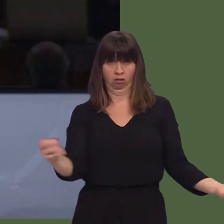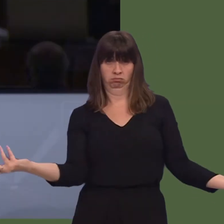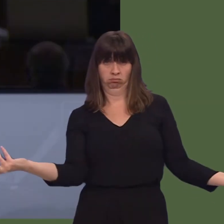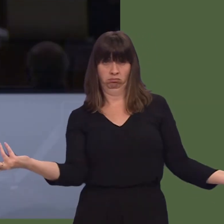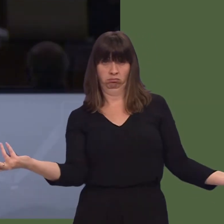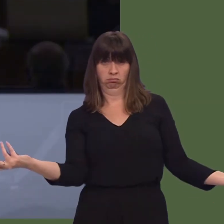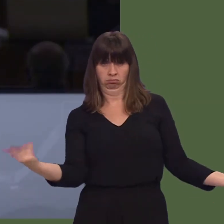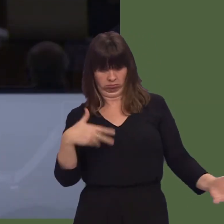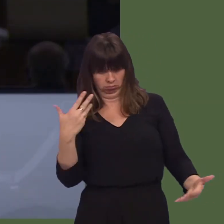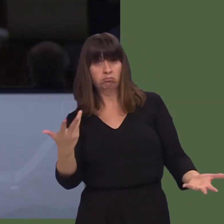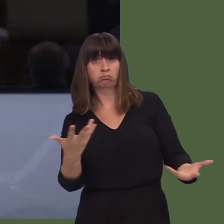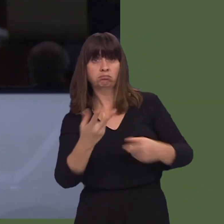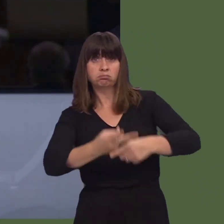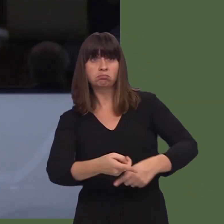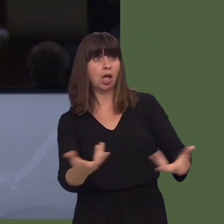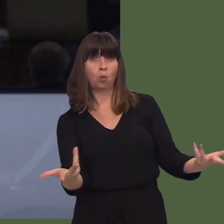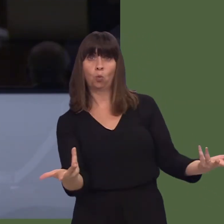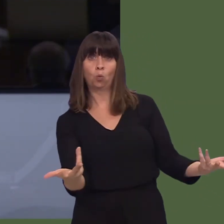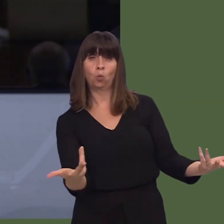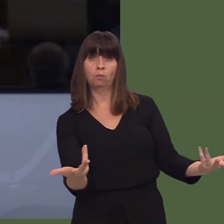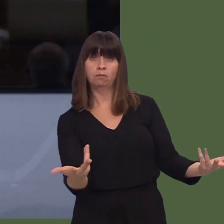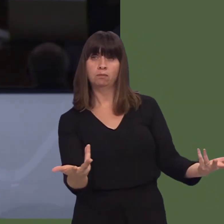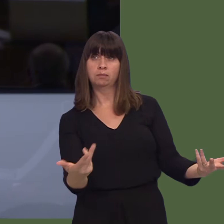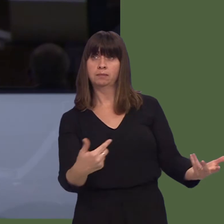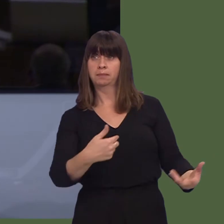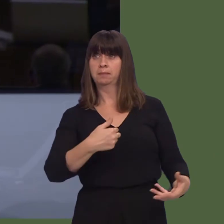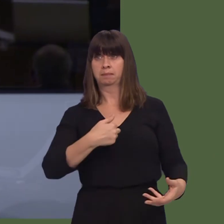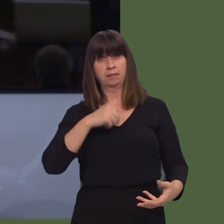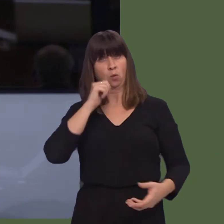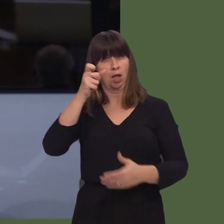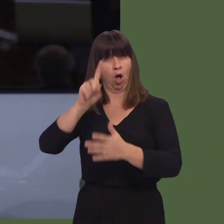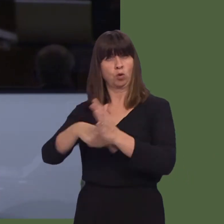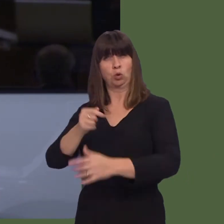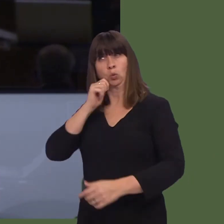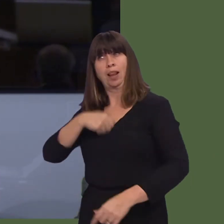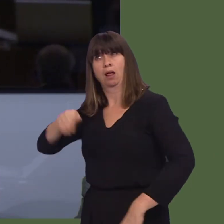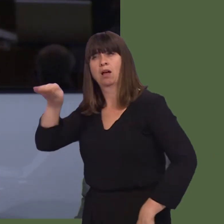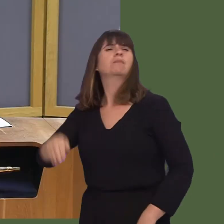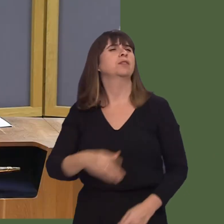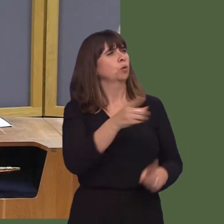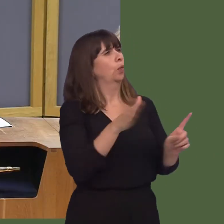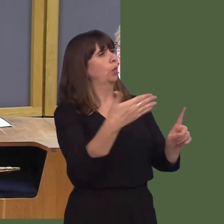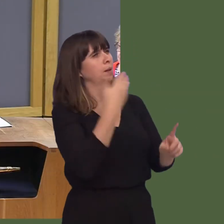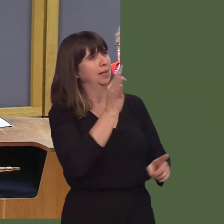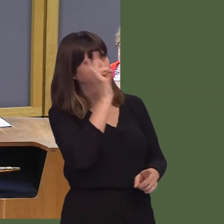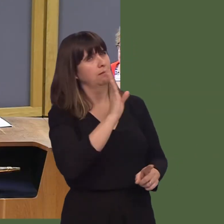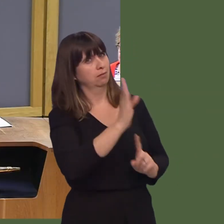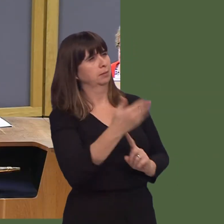I will obviously, again, challenge the First Minister on what he's done since his Carwyn Connectó Y Llywydd / The Llywydd: Just ask your question now, Janet Finch-Saunders. Janet Finch-Saunders AM: Yes.